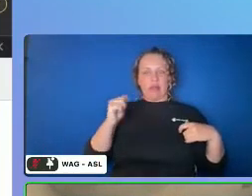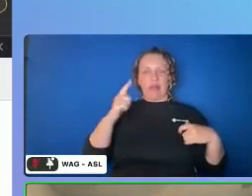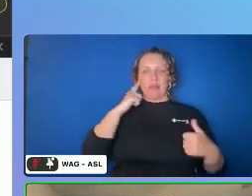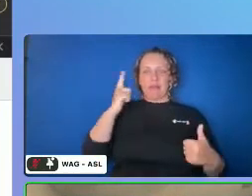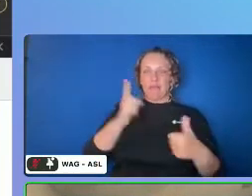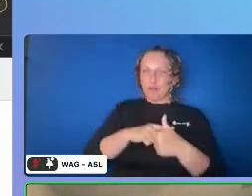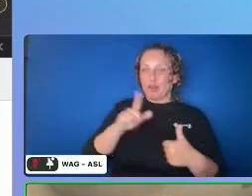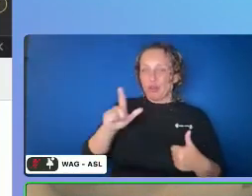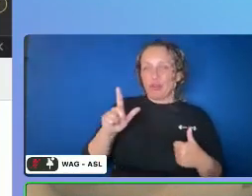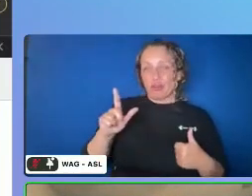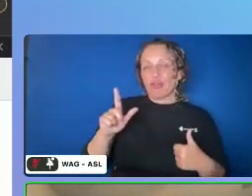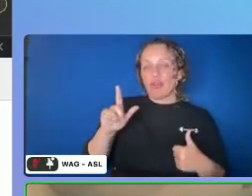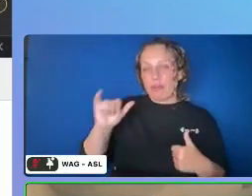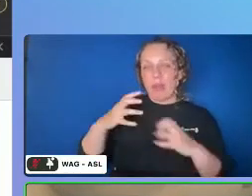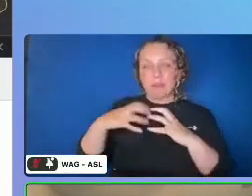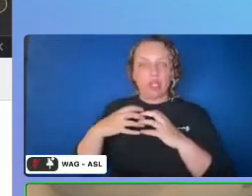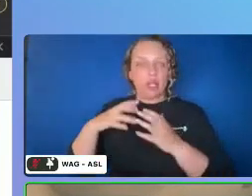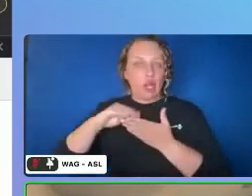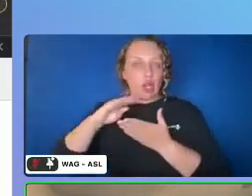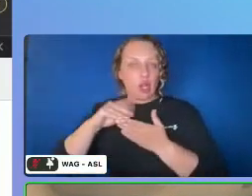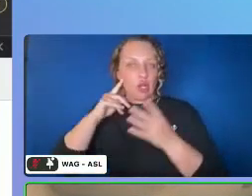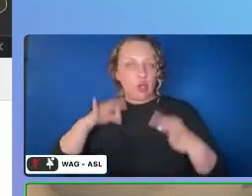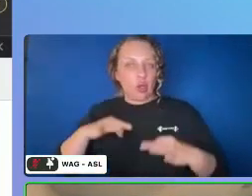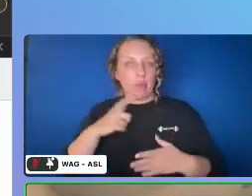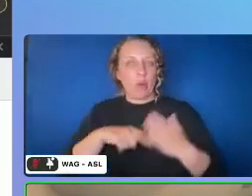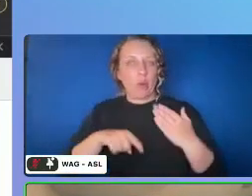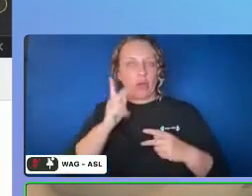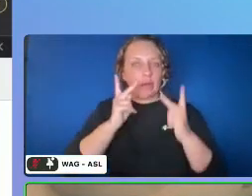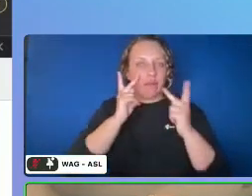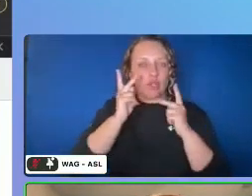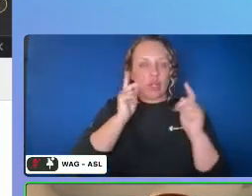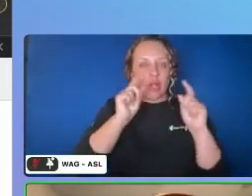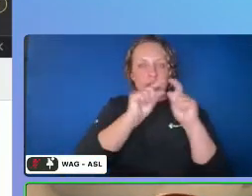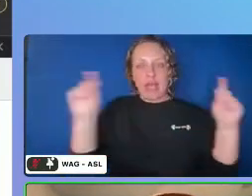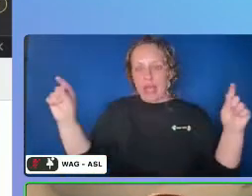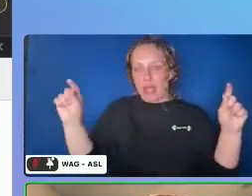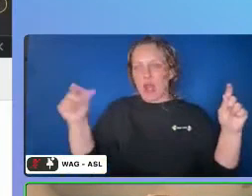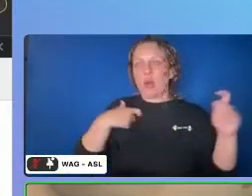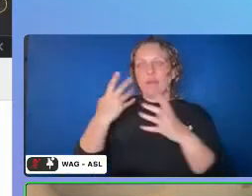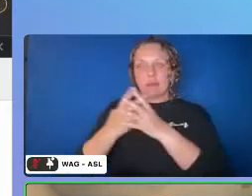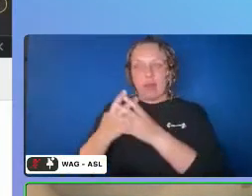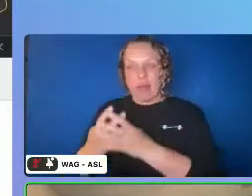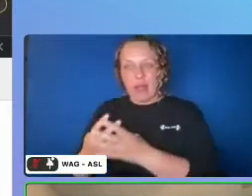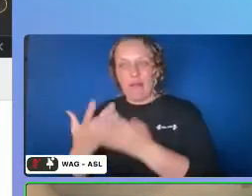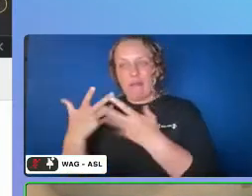the machine learning determined what things appear visually as a header. We ran some other analysis and we got confirmation from me